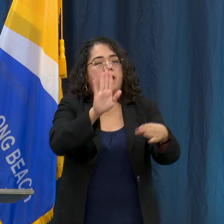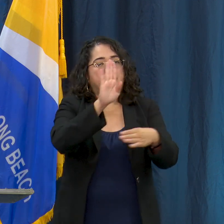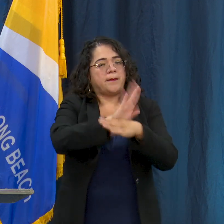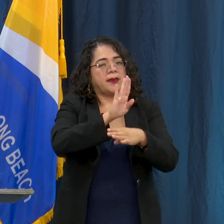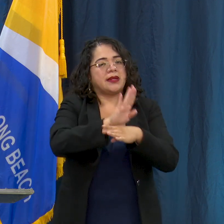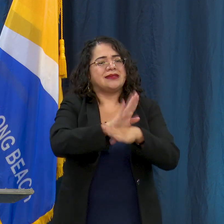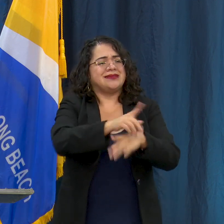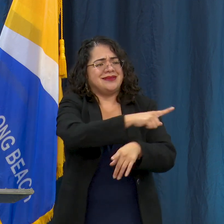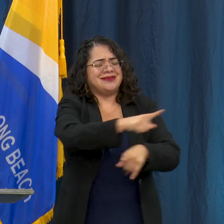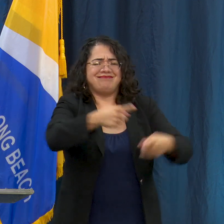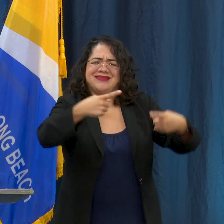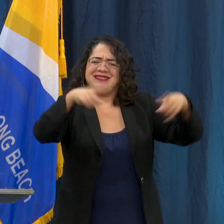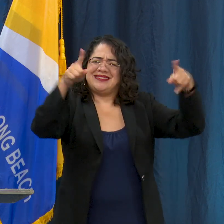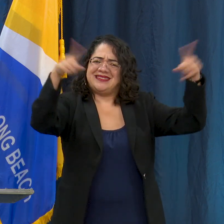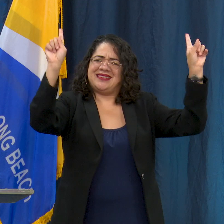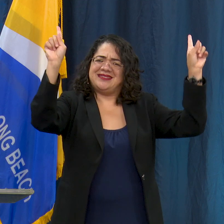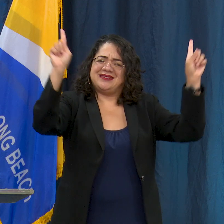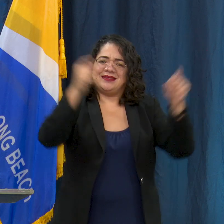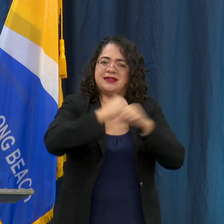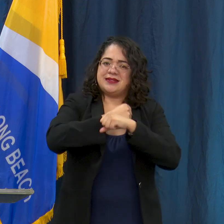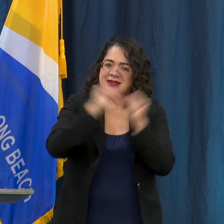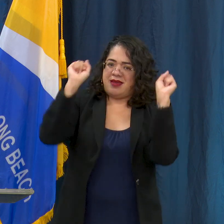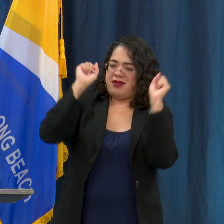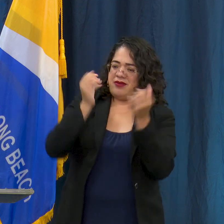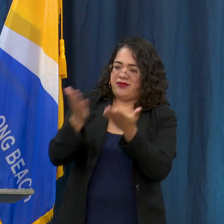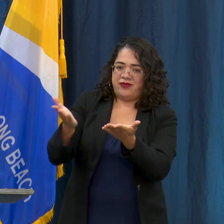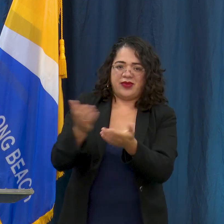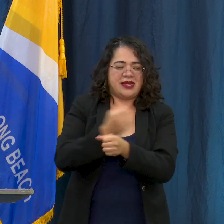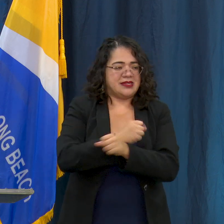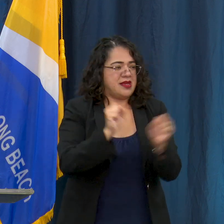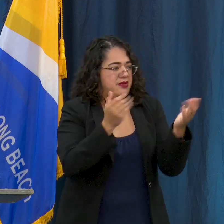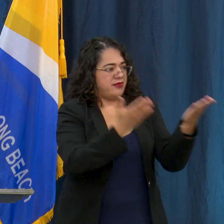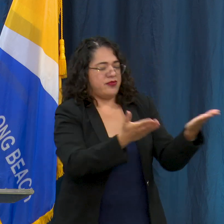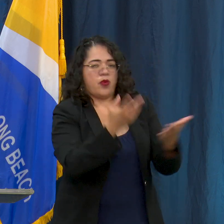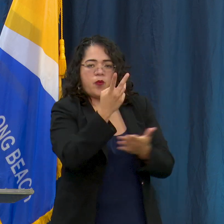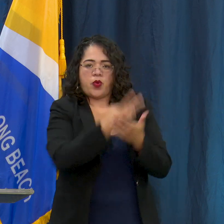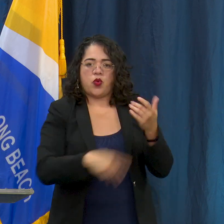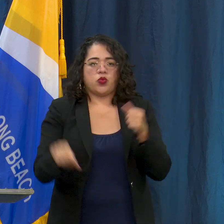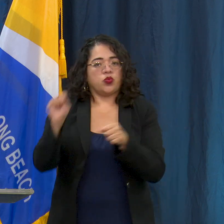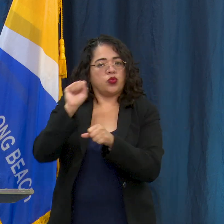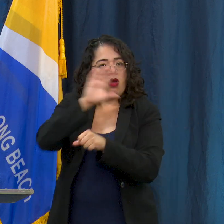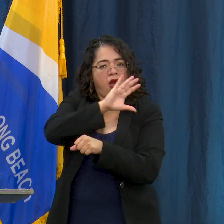successful and to continue their reopening process. As a reminder, if you